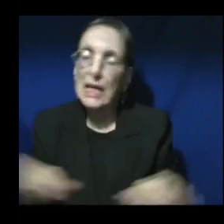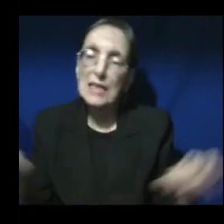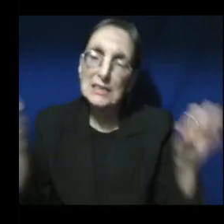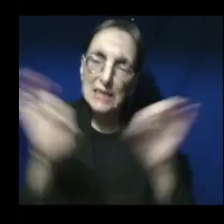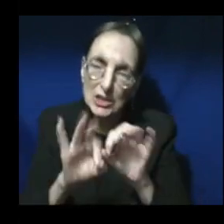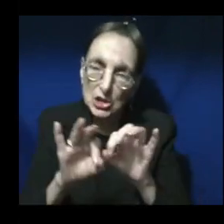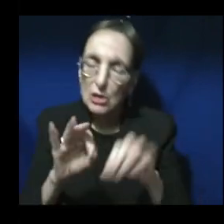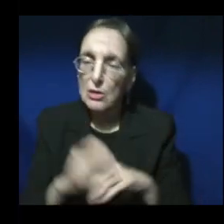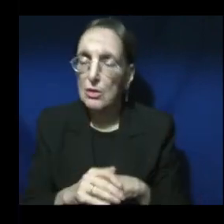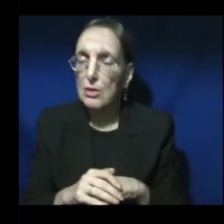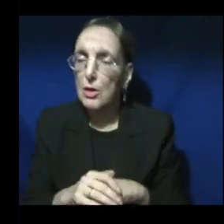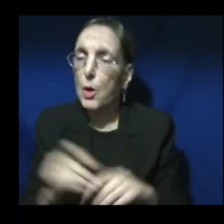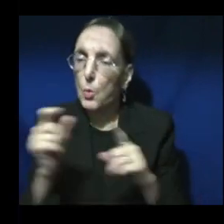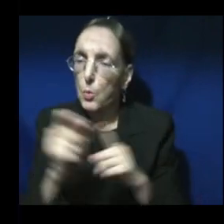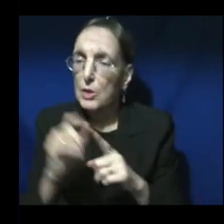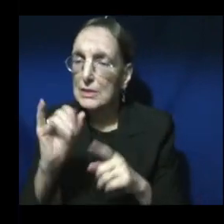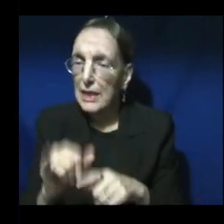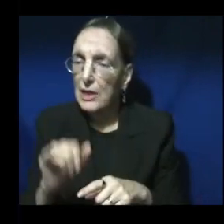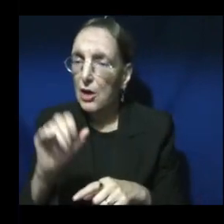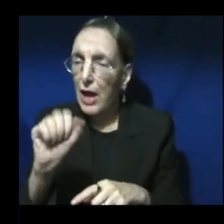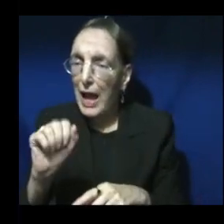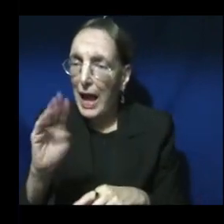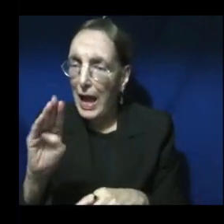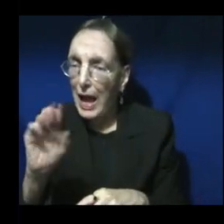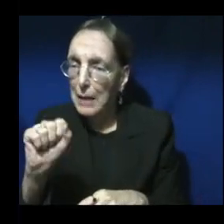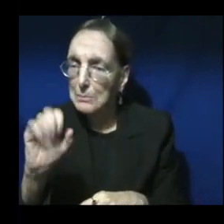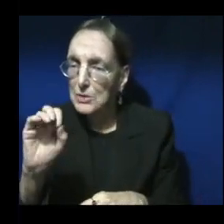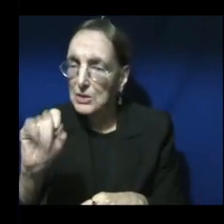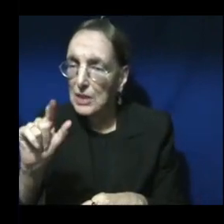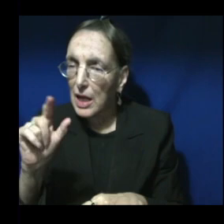absolutes. There’s no black and white, there’s no gray. I’m sorry, it’s all black and white,